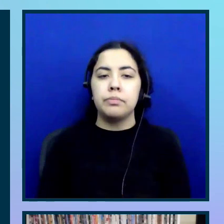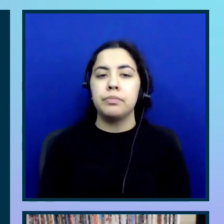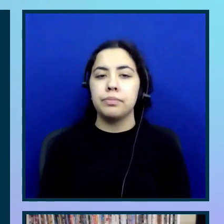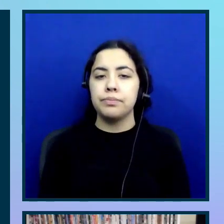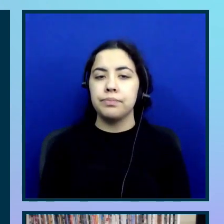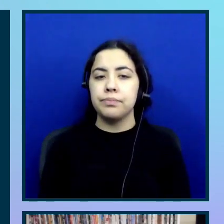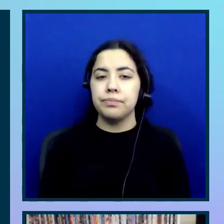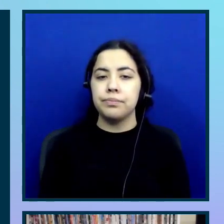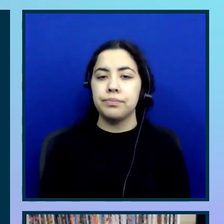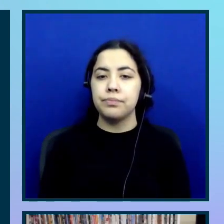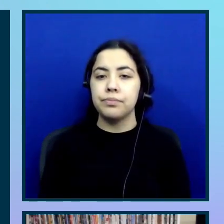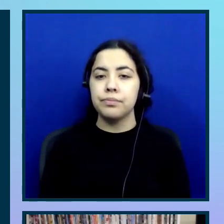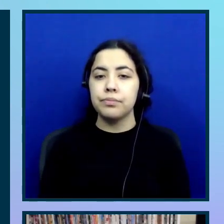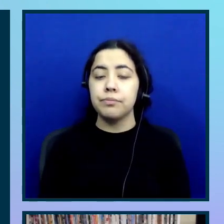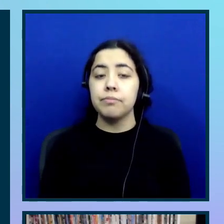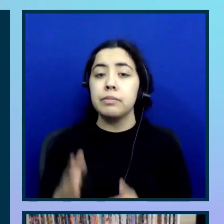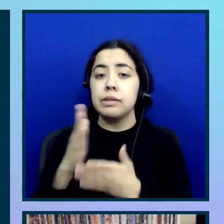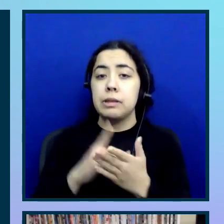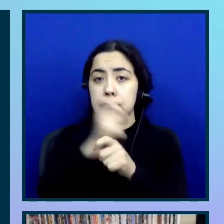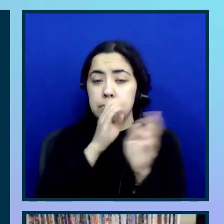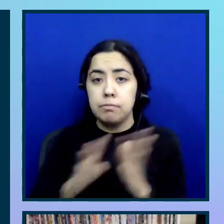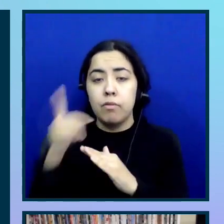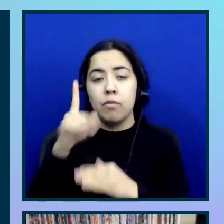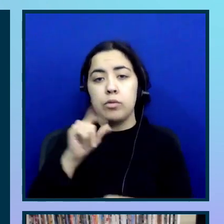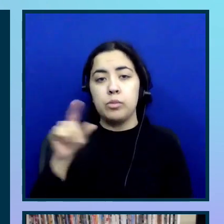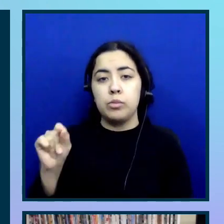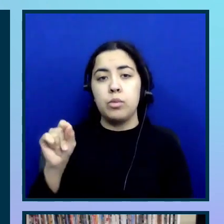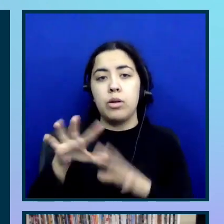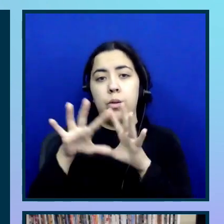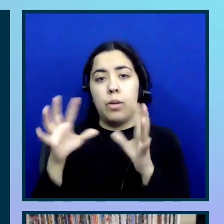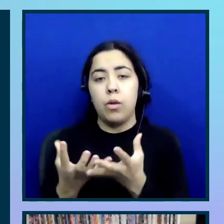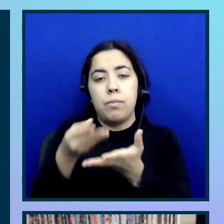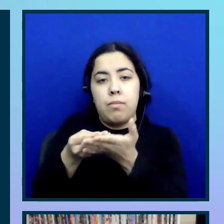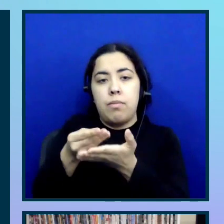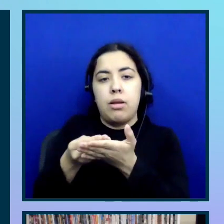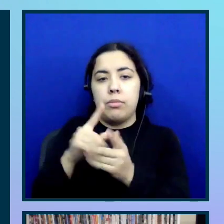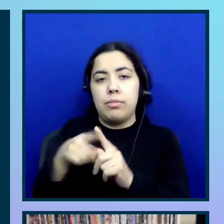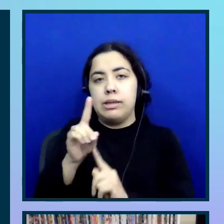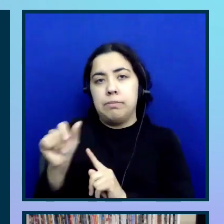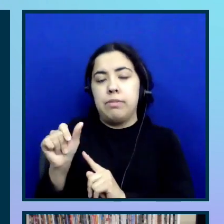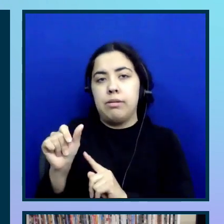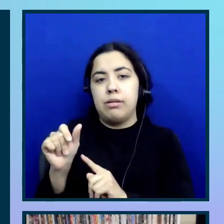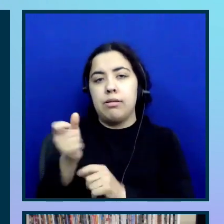So for some statistics from the 2020 Global Economics of Disability Annual Report,